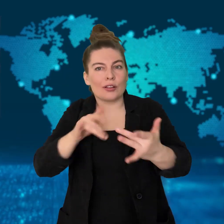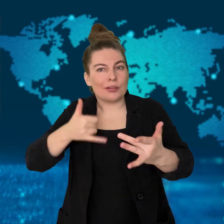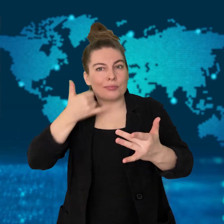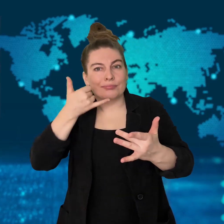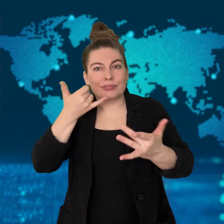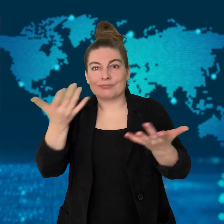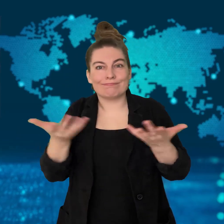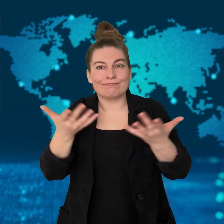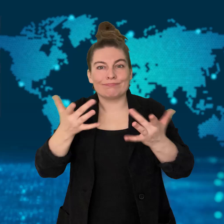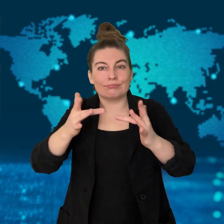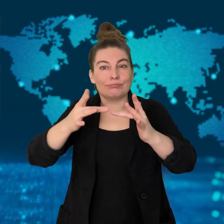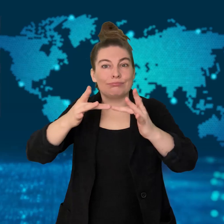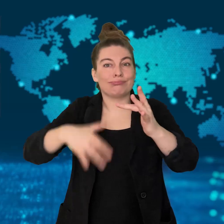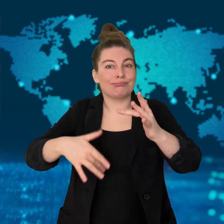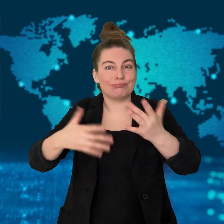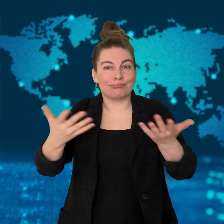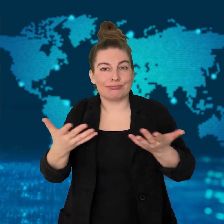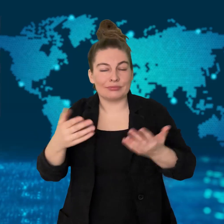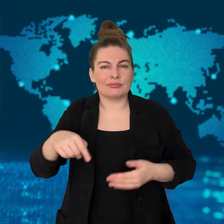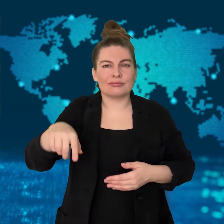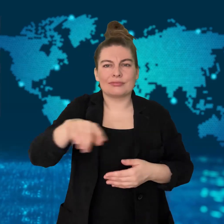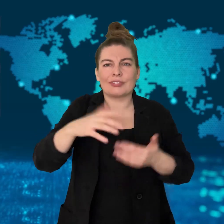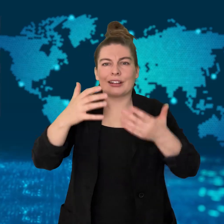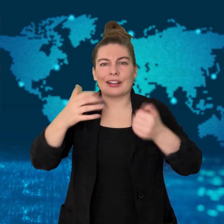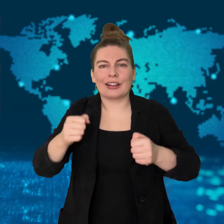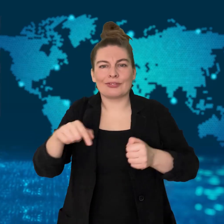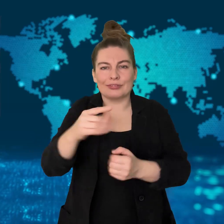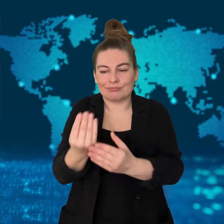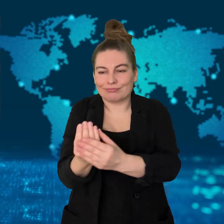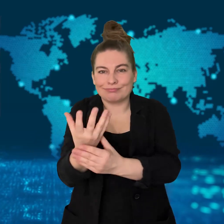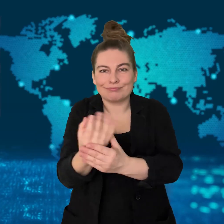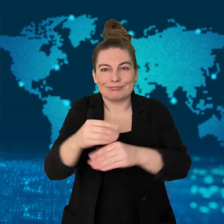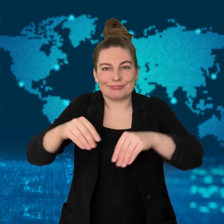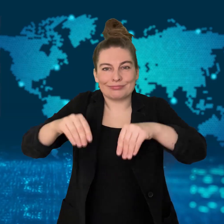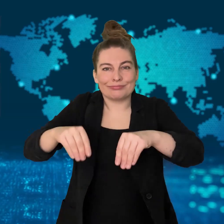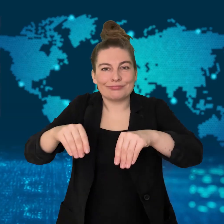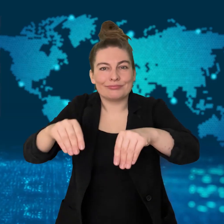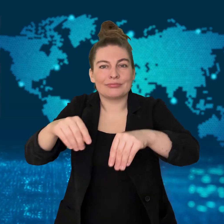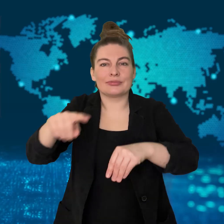More than 300,000 homes lost power.